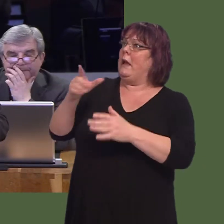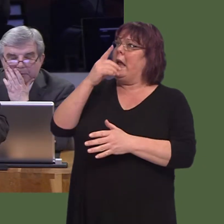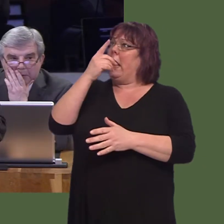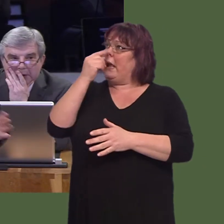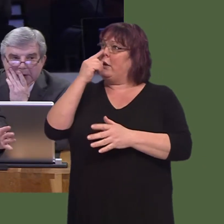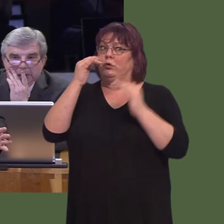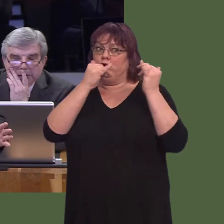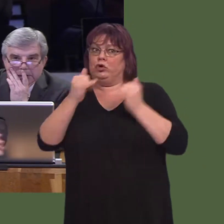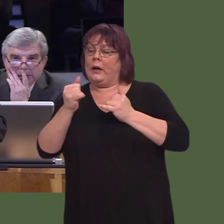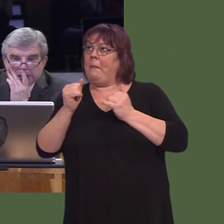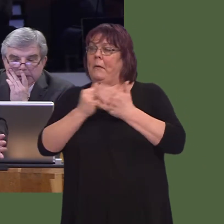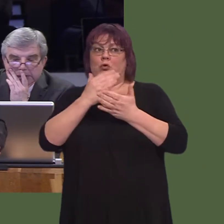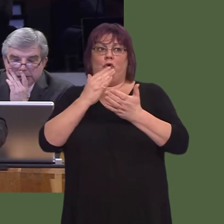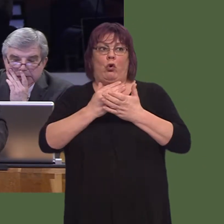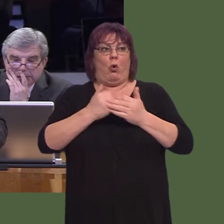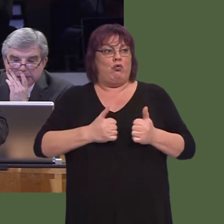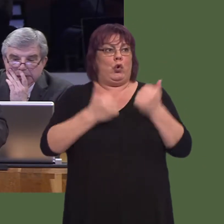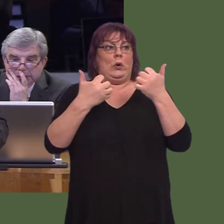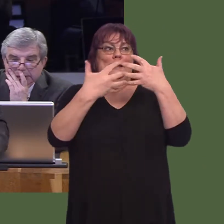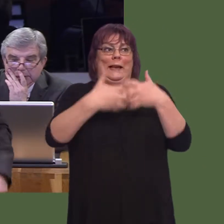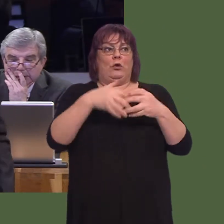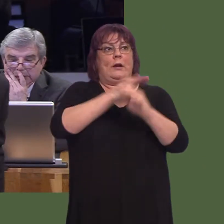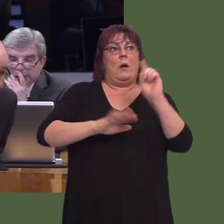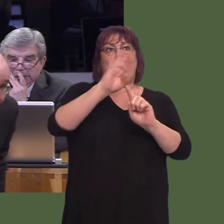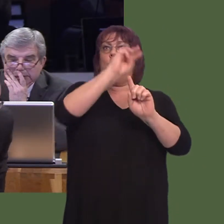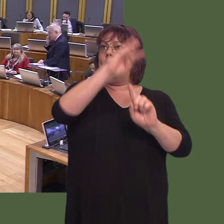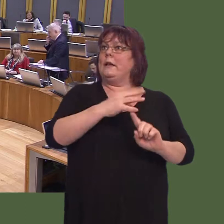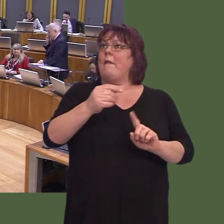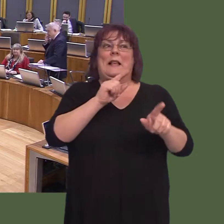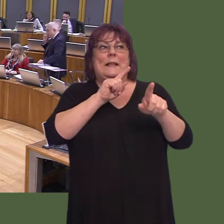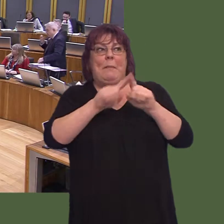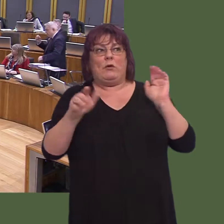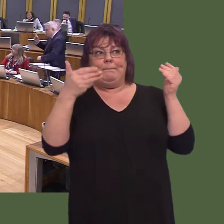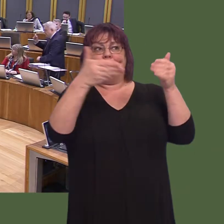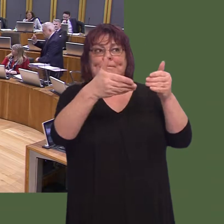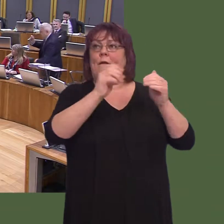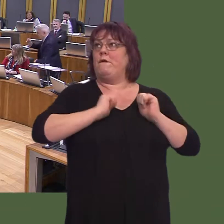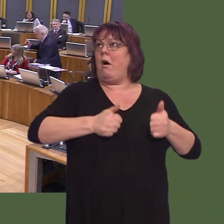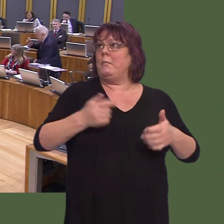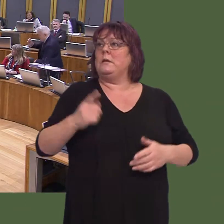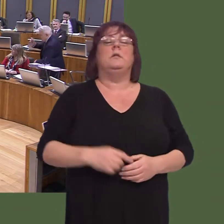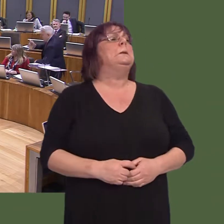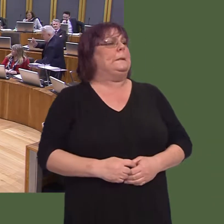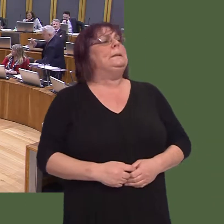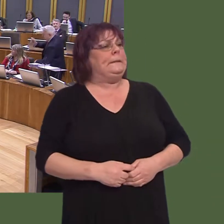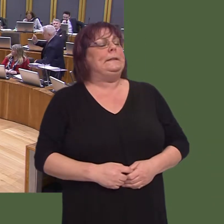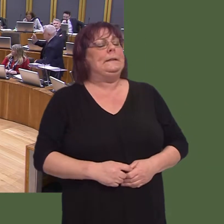best technology is available in all parts of Wales, particularly for our farmers? Carwyn Jones AM: Yes, we have to ensure that.